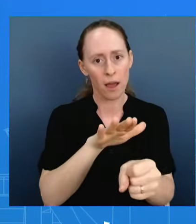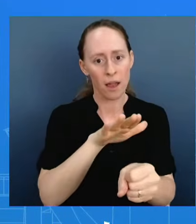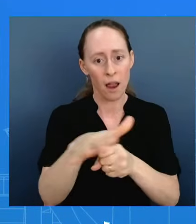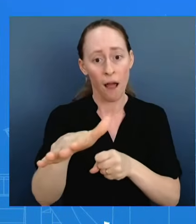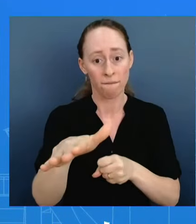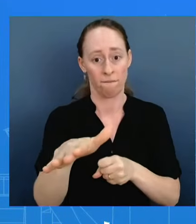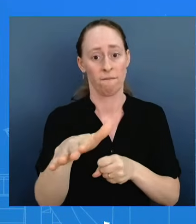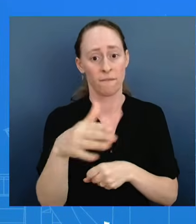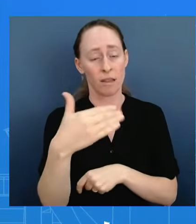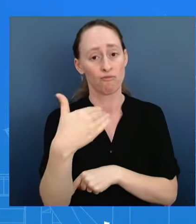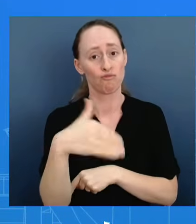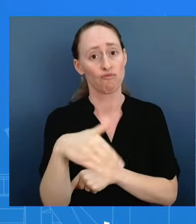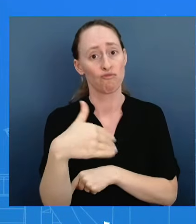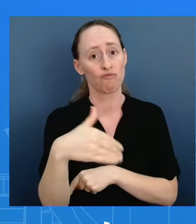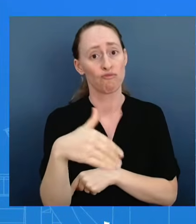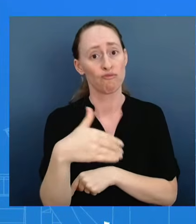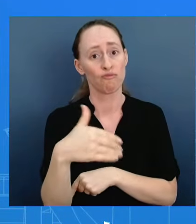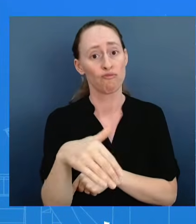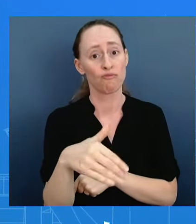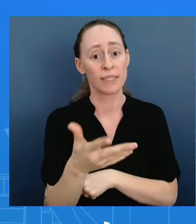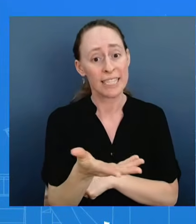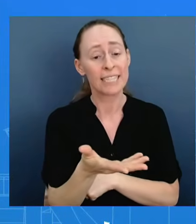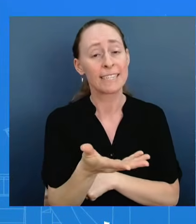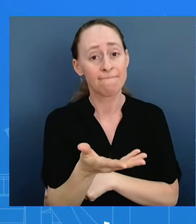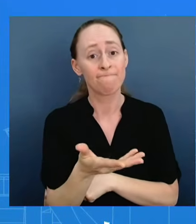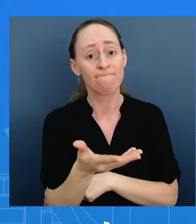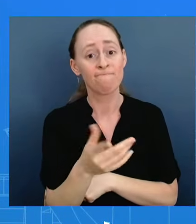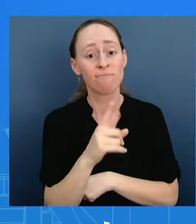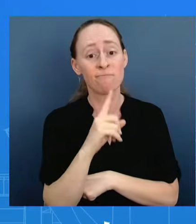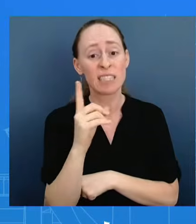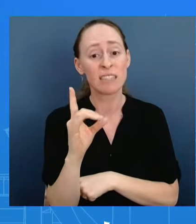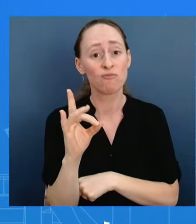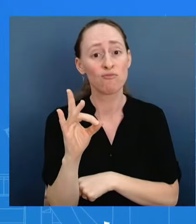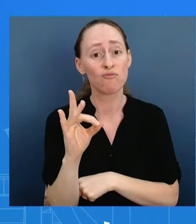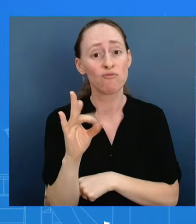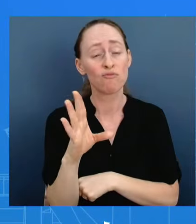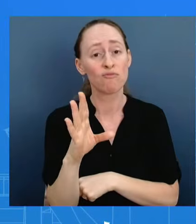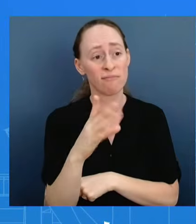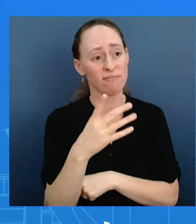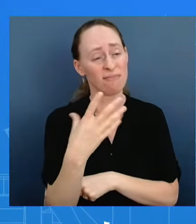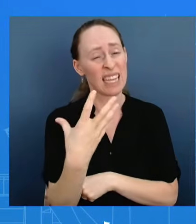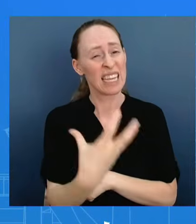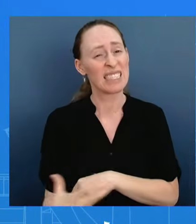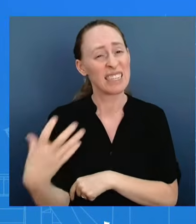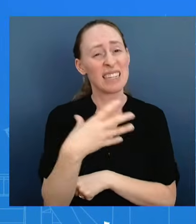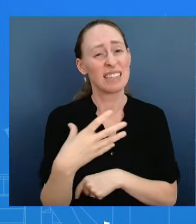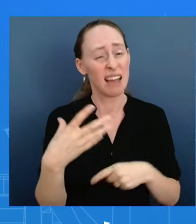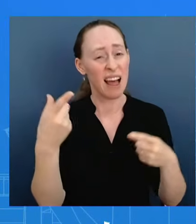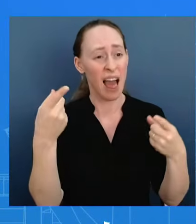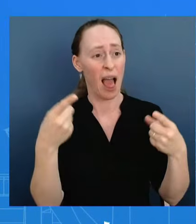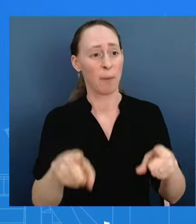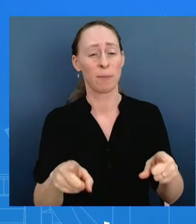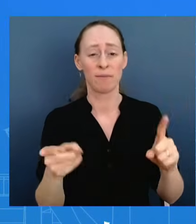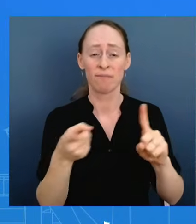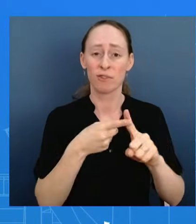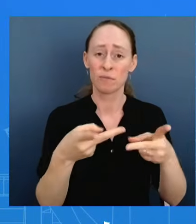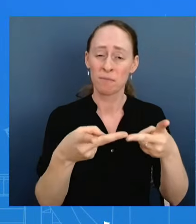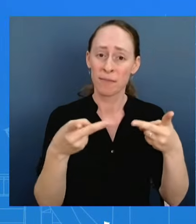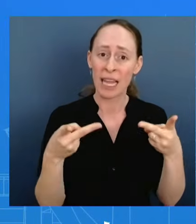I think it’s desperate, I think it’s disgusting, and I think it’s a dog whistle. And we ha- -- we should not forget